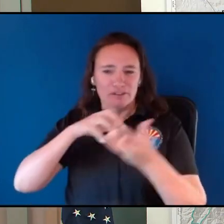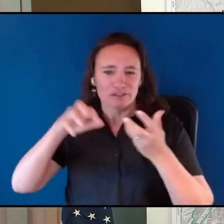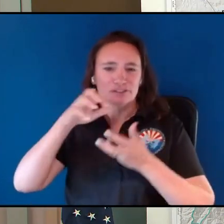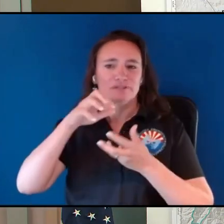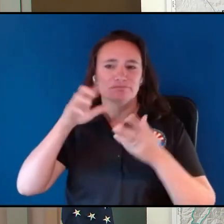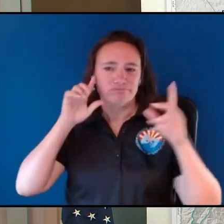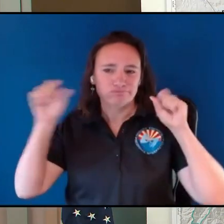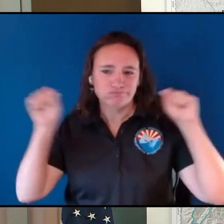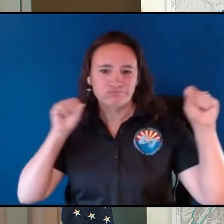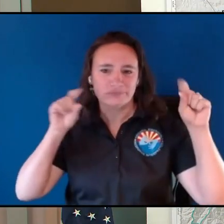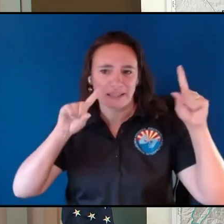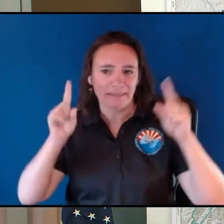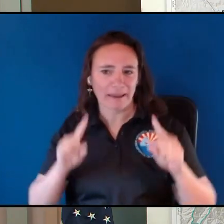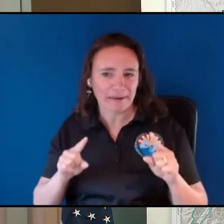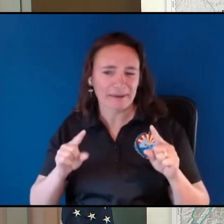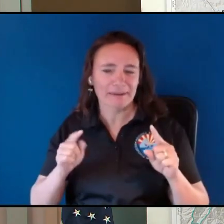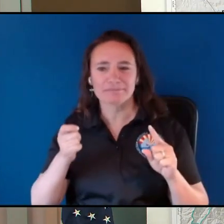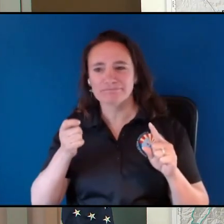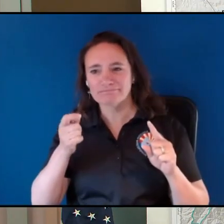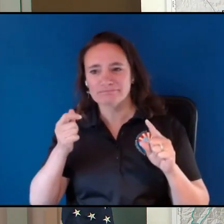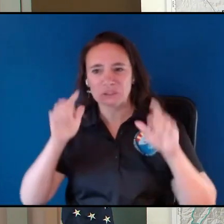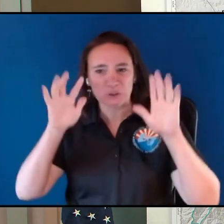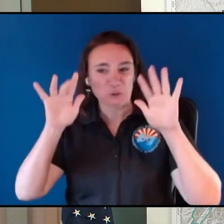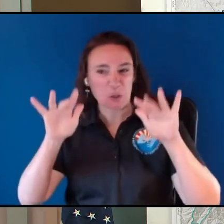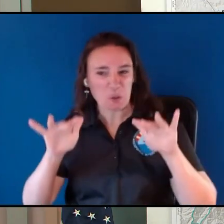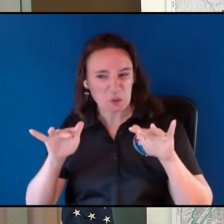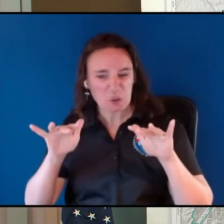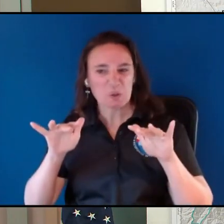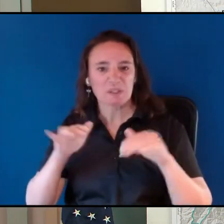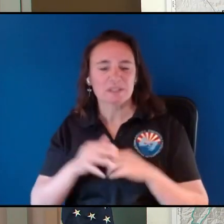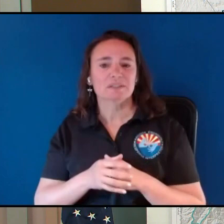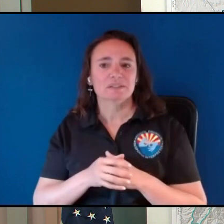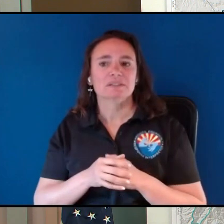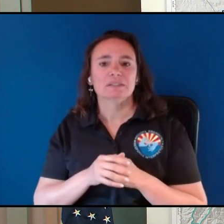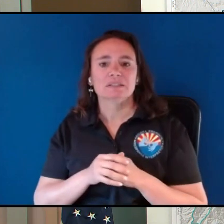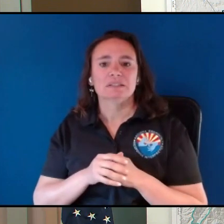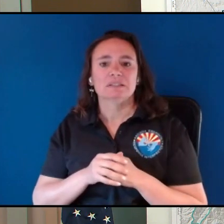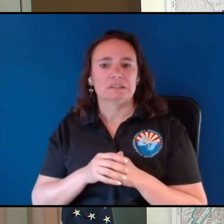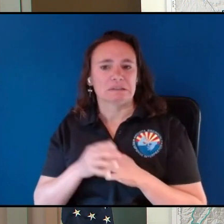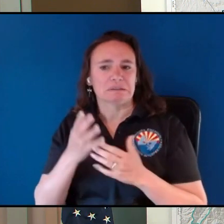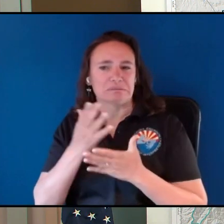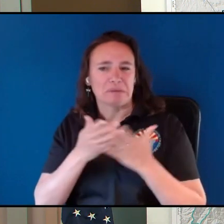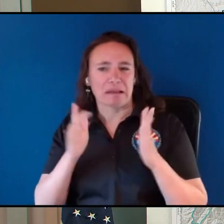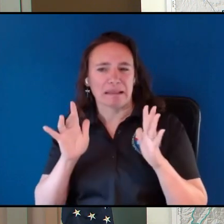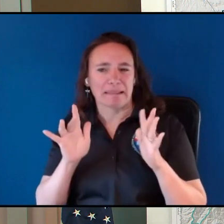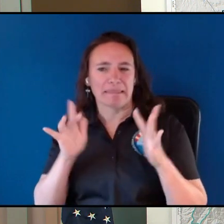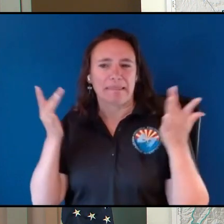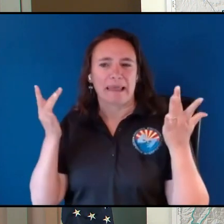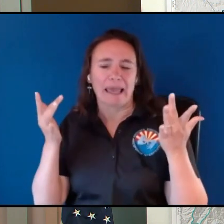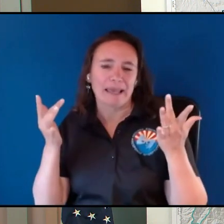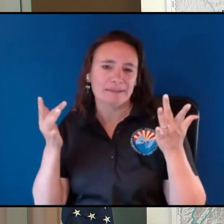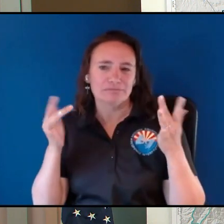incident up in the higher elevations but we did get some precipitation. Very, very, very trace amounts but the end goal